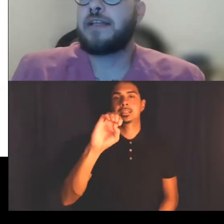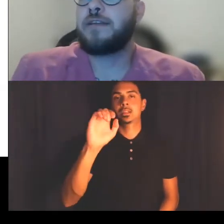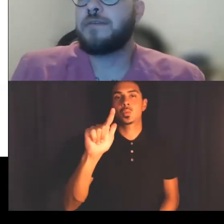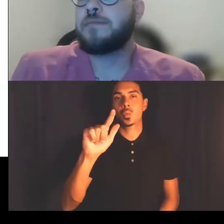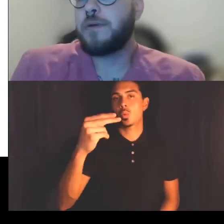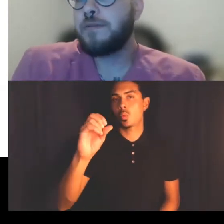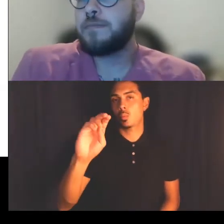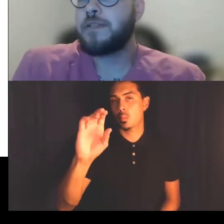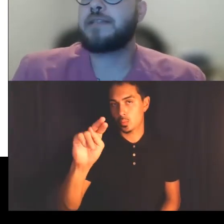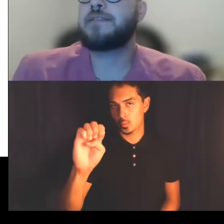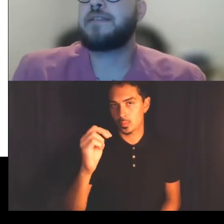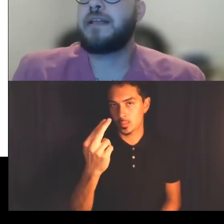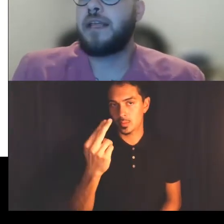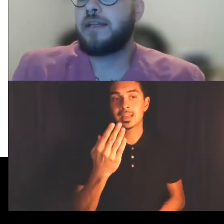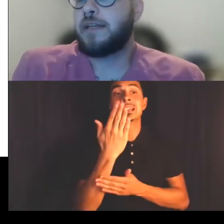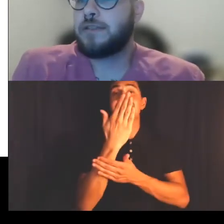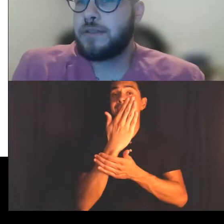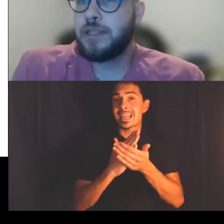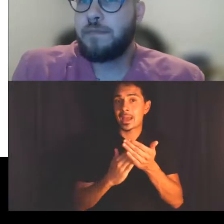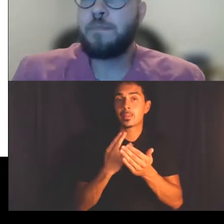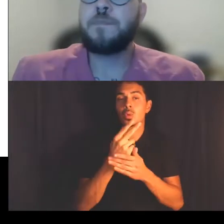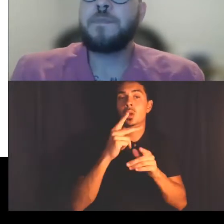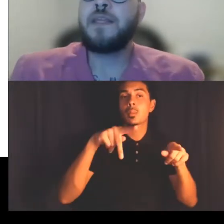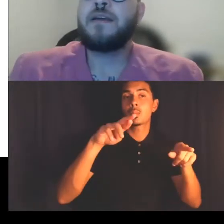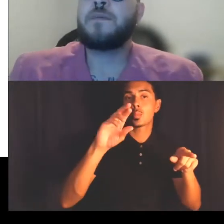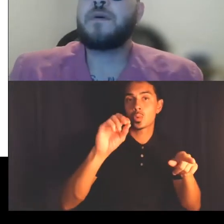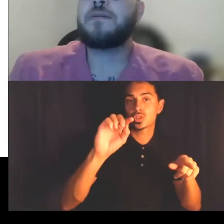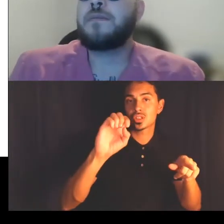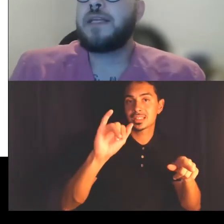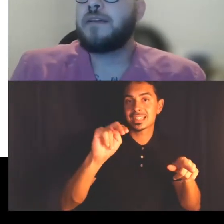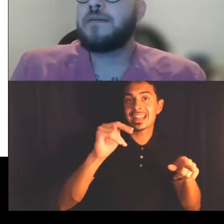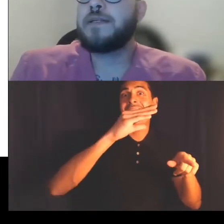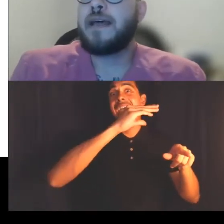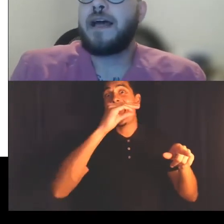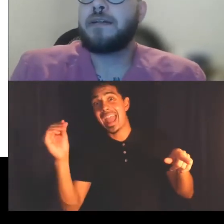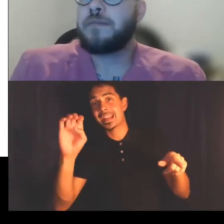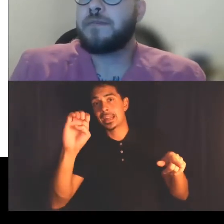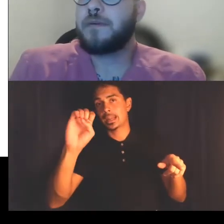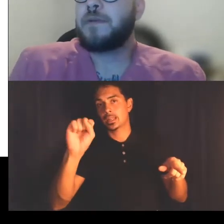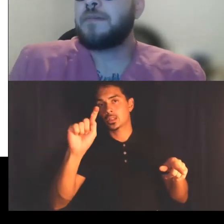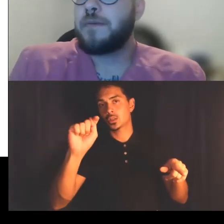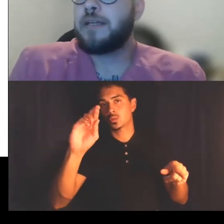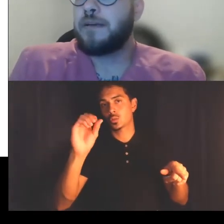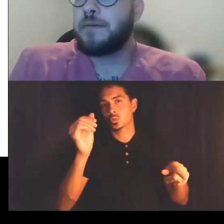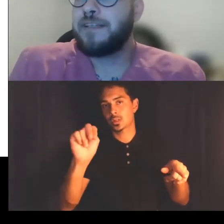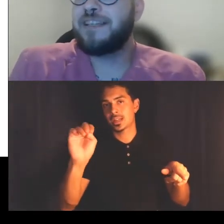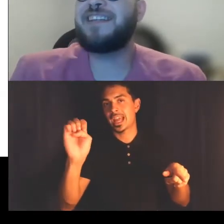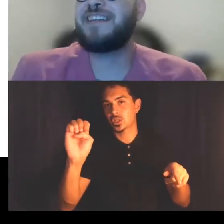that use both progestin and estrogen. What we know is that from what we know,